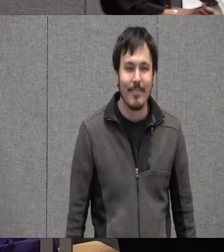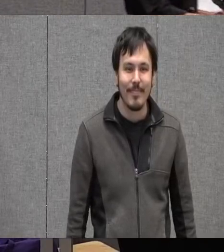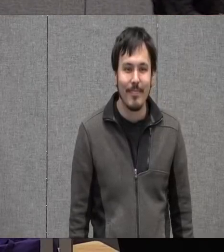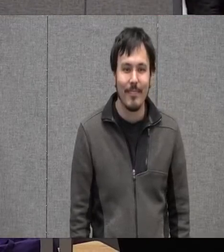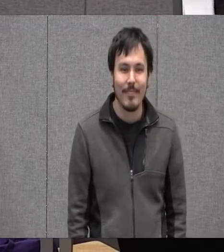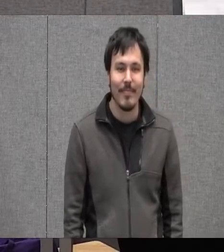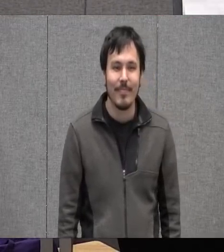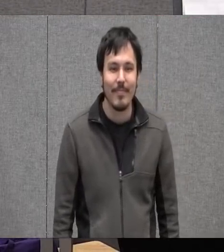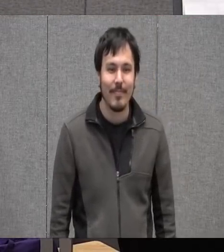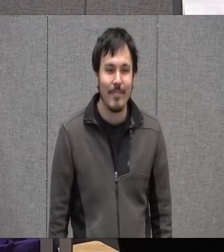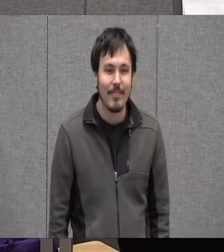Okay.